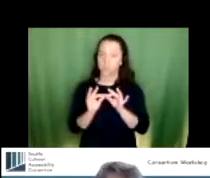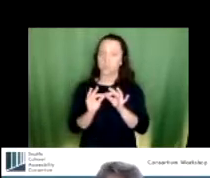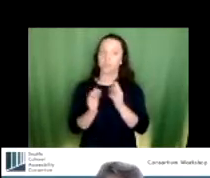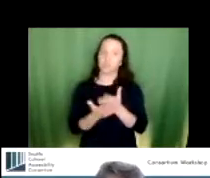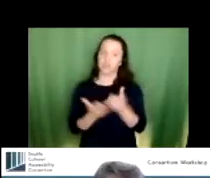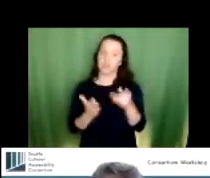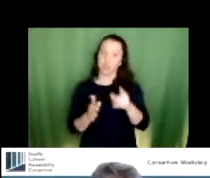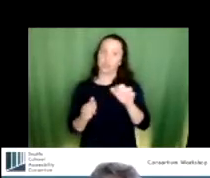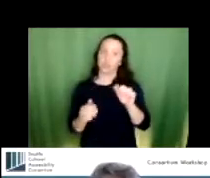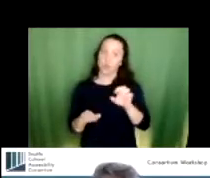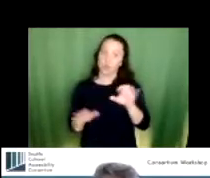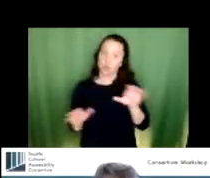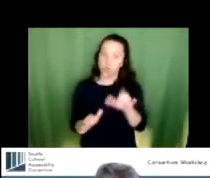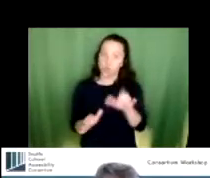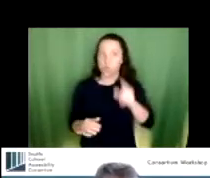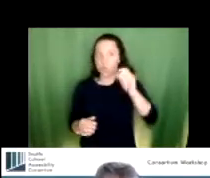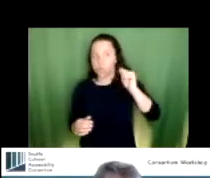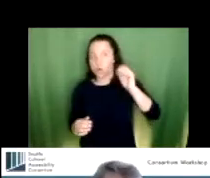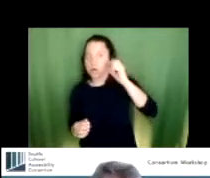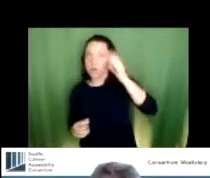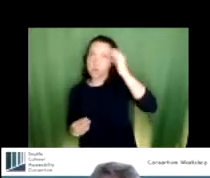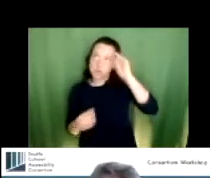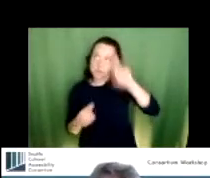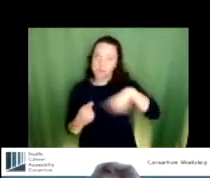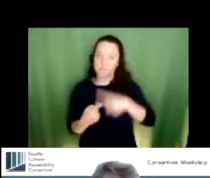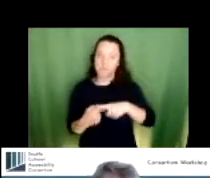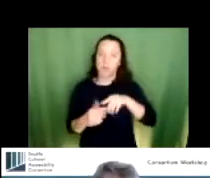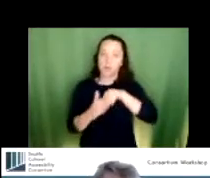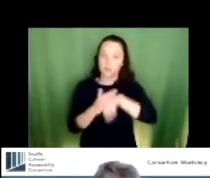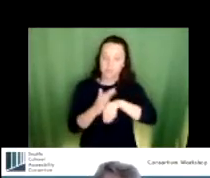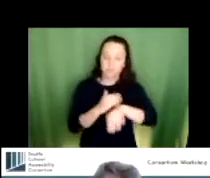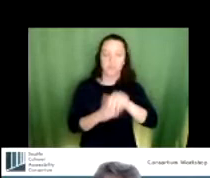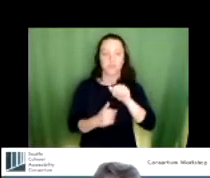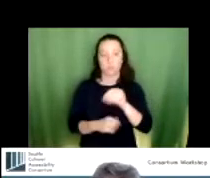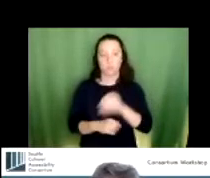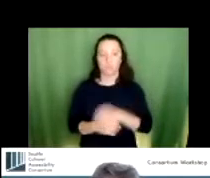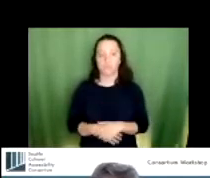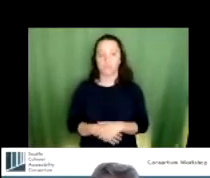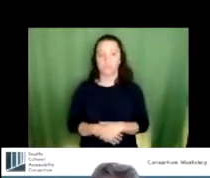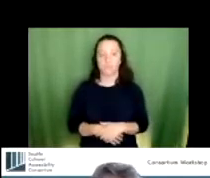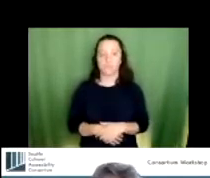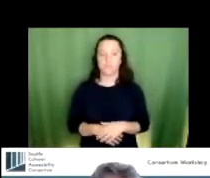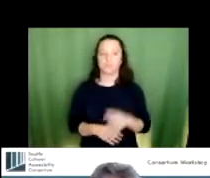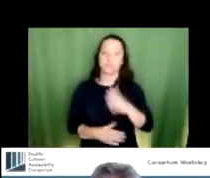about accessibility so I thank you for that, and for coming to learn about accessibility with us.